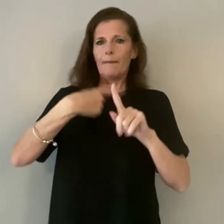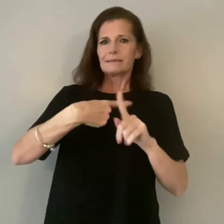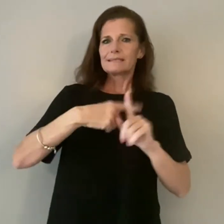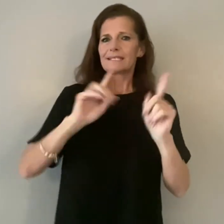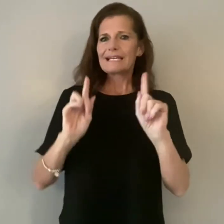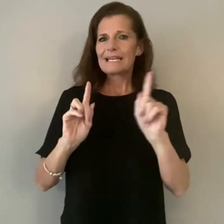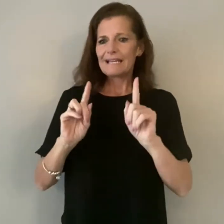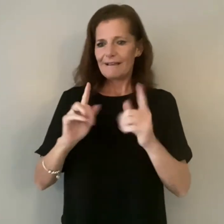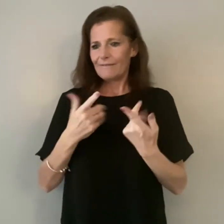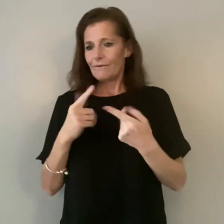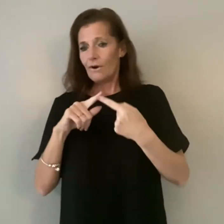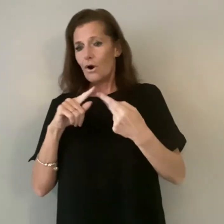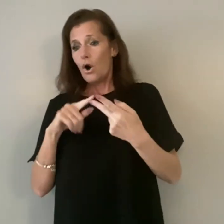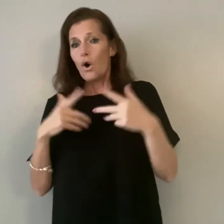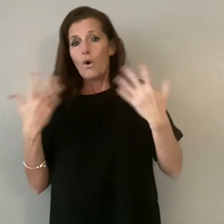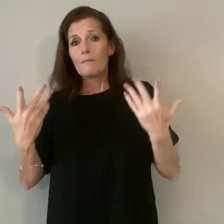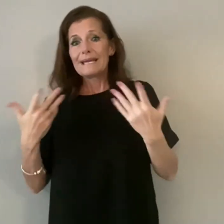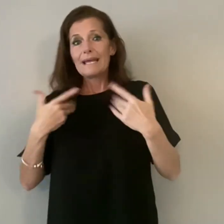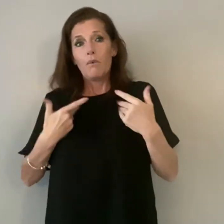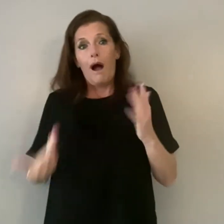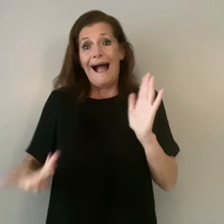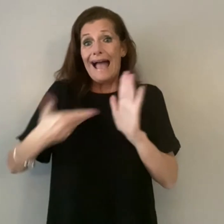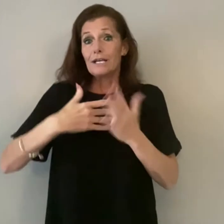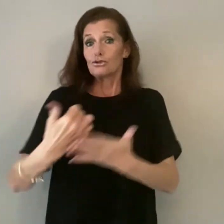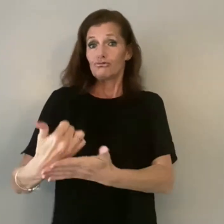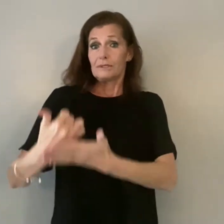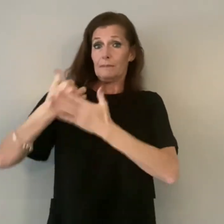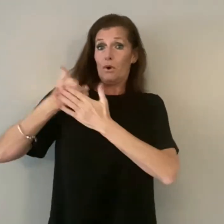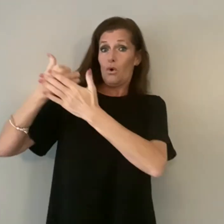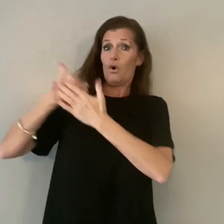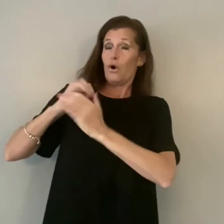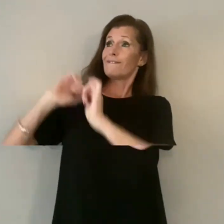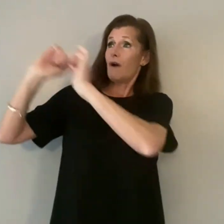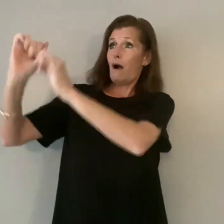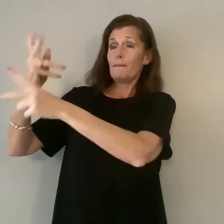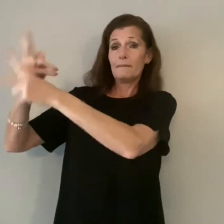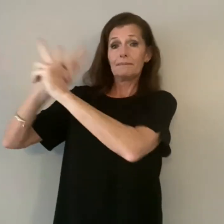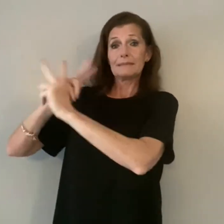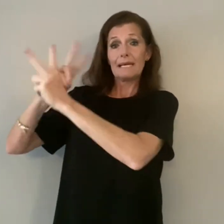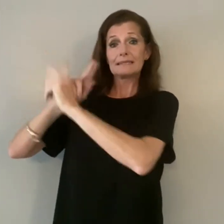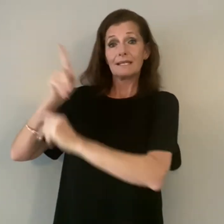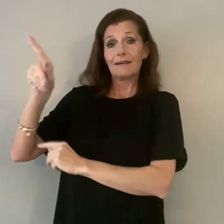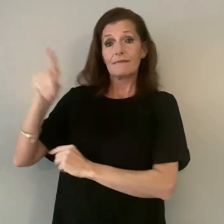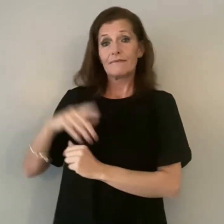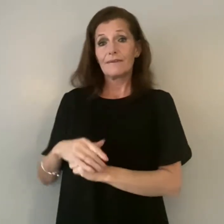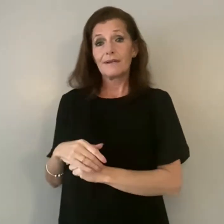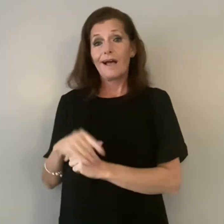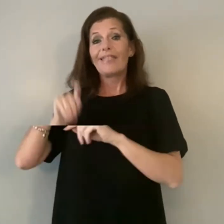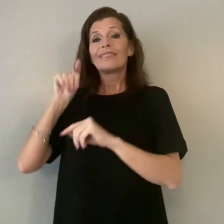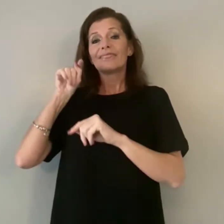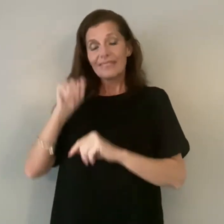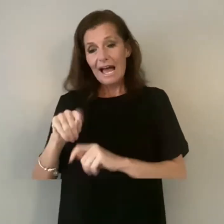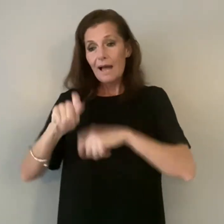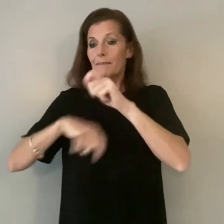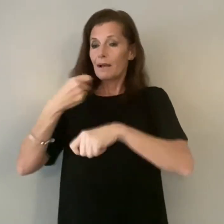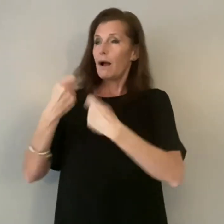and where I would love to see additional support from the board's perspective. And then that also sets the precedent